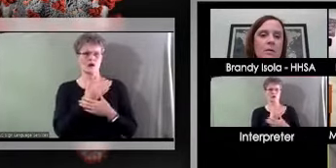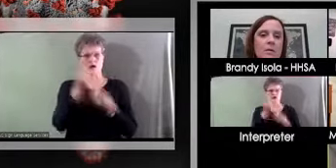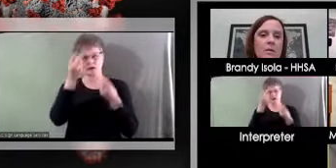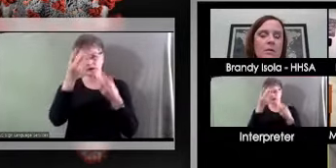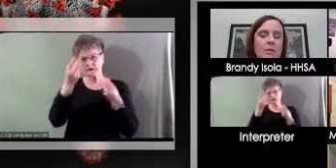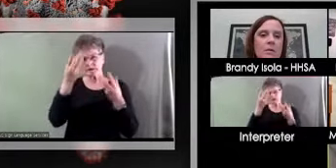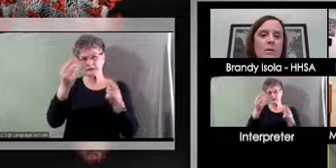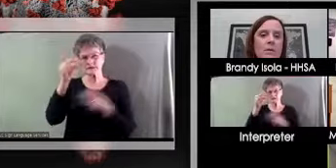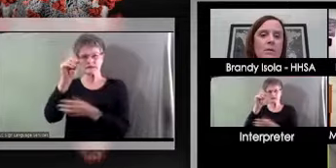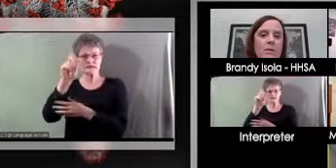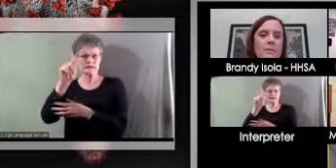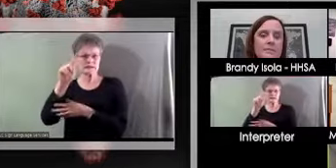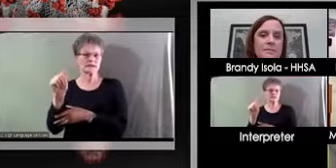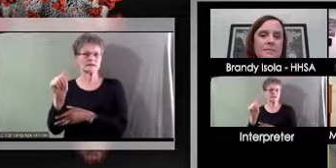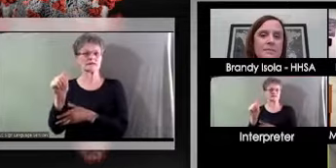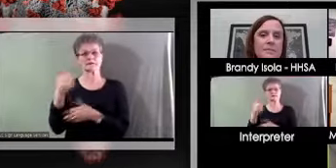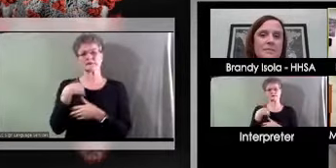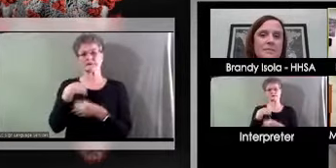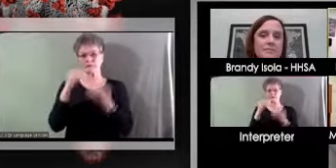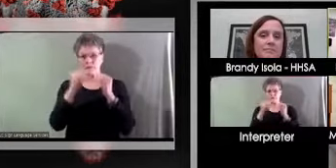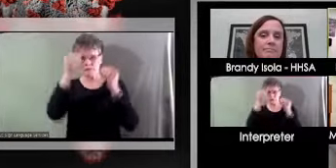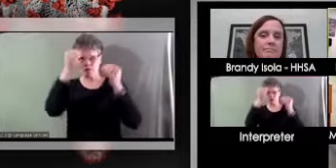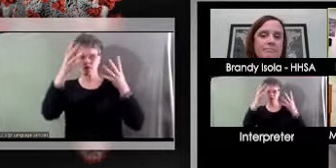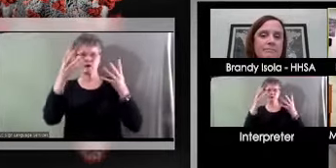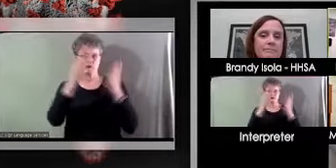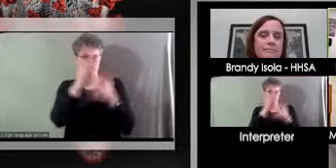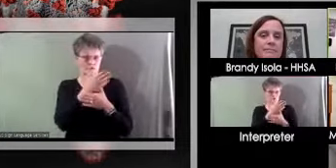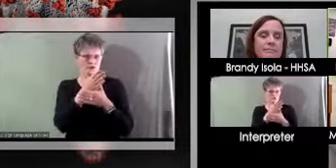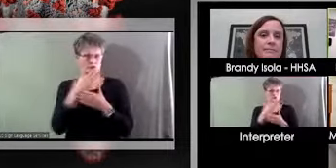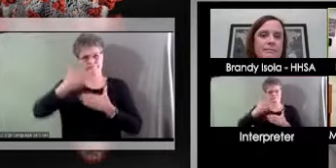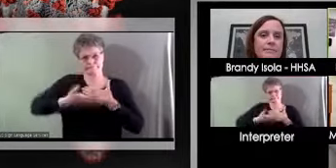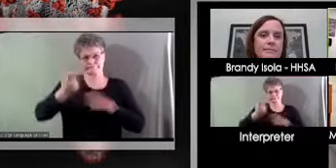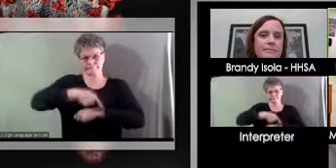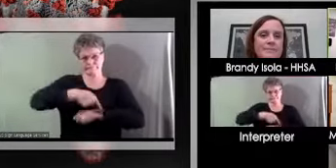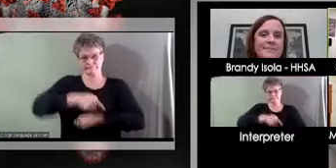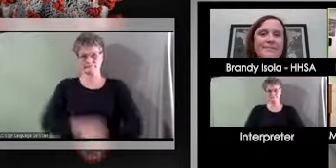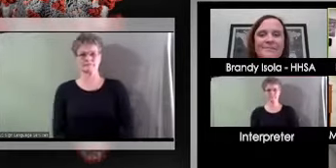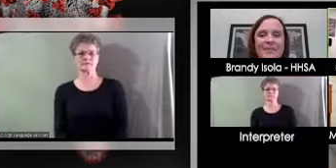next week. Thank you, Karen. Brandy Isola.